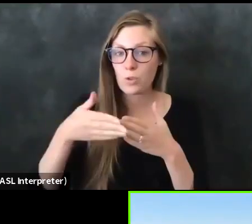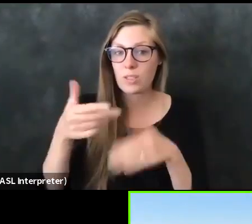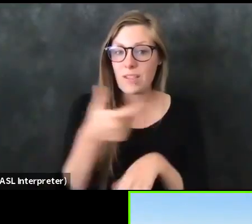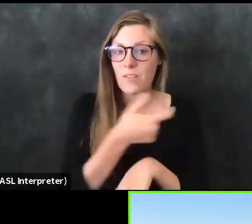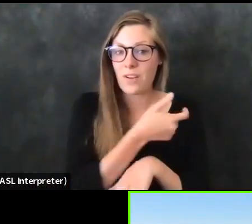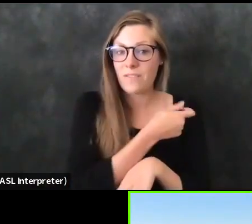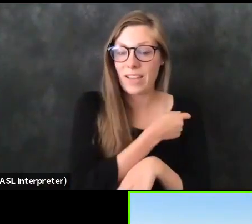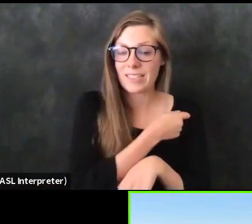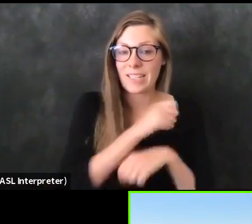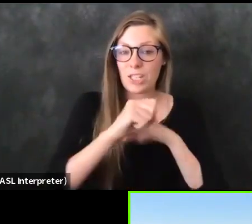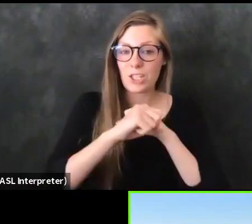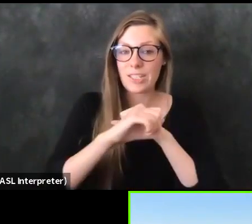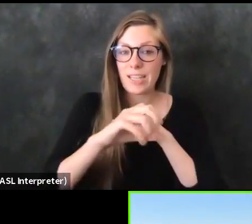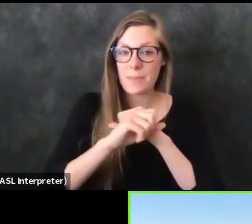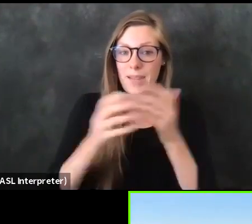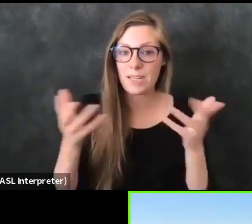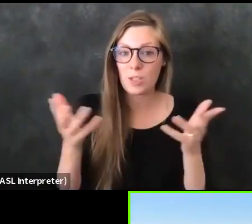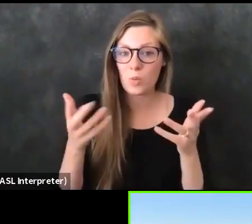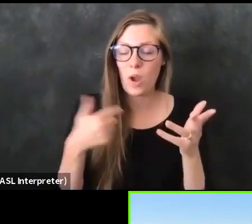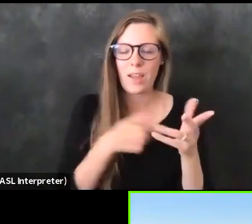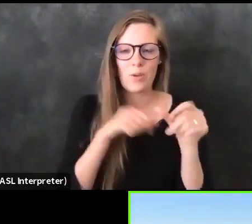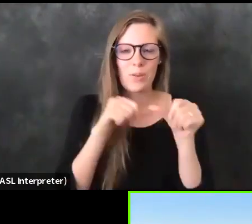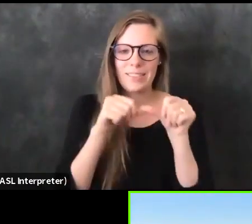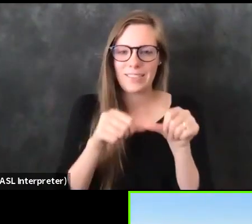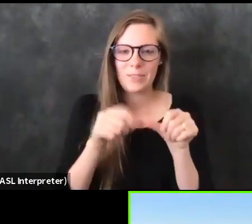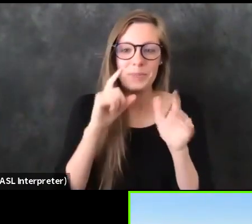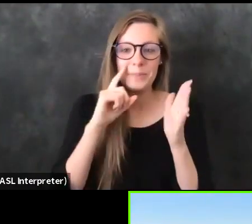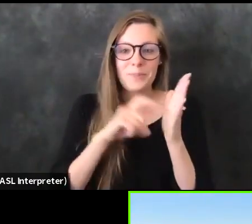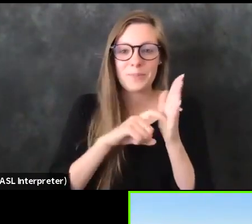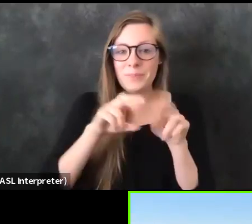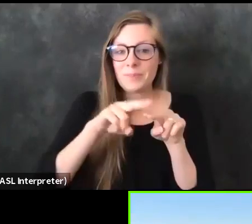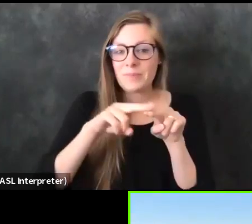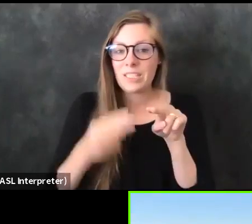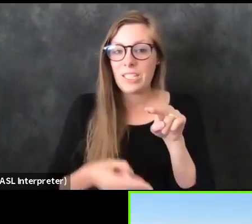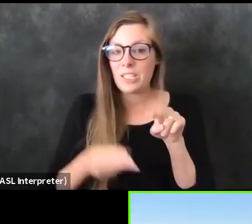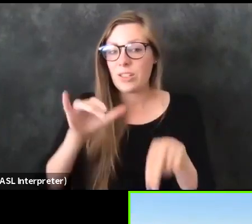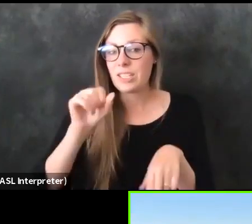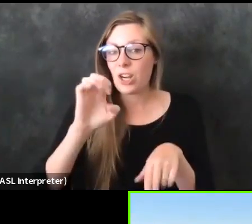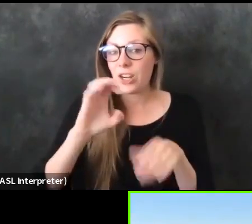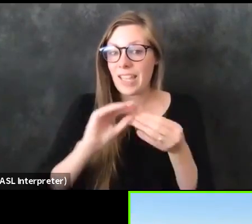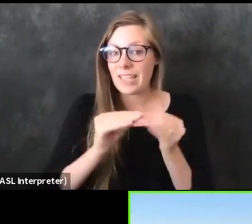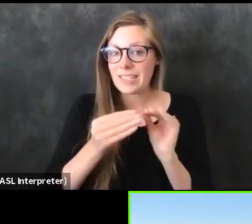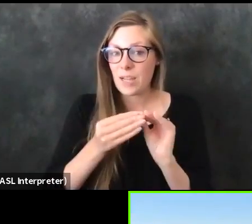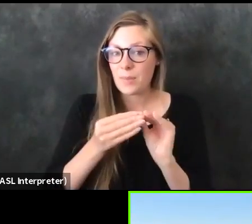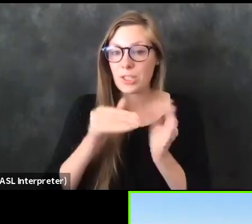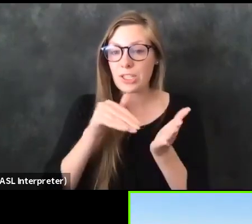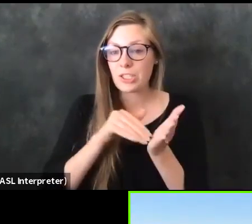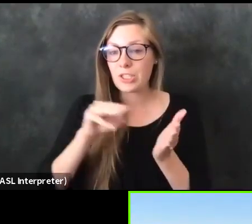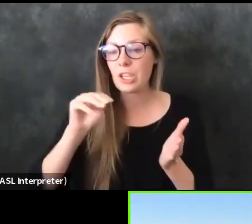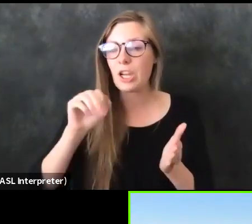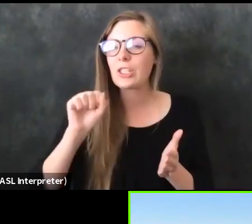campaign is that we continue to see a decrease in our case numbers. doctora Mase will explain more in a